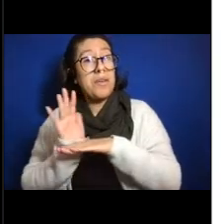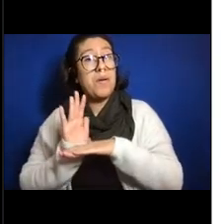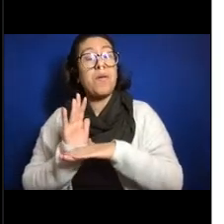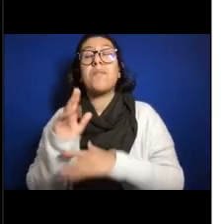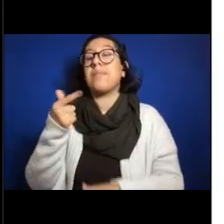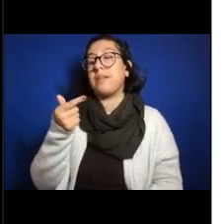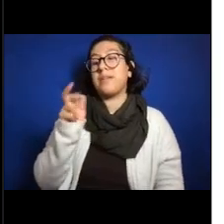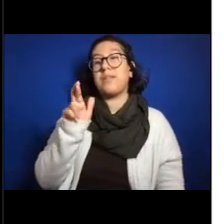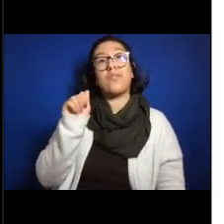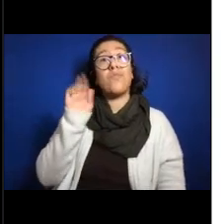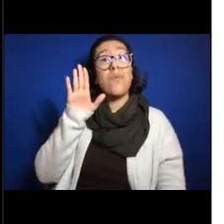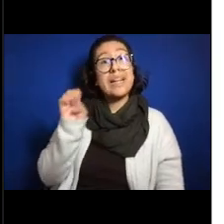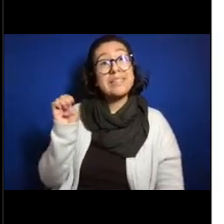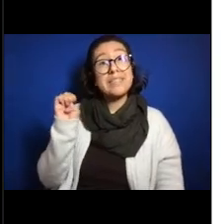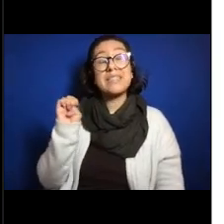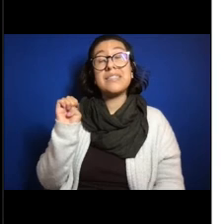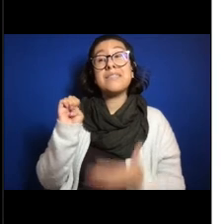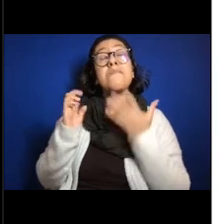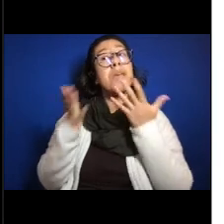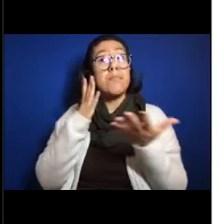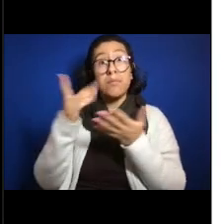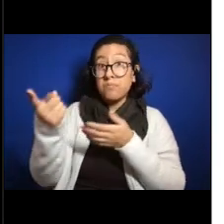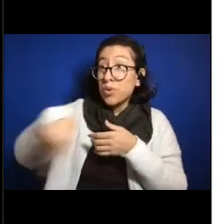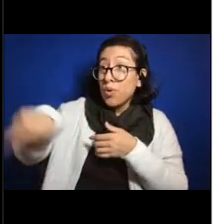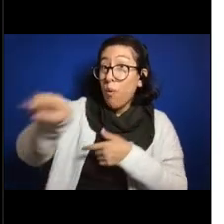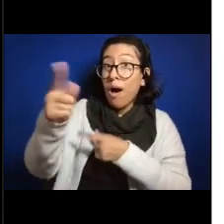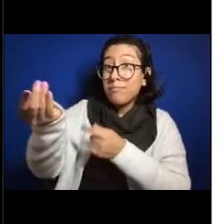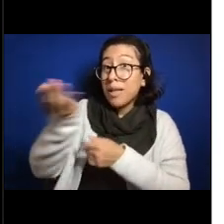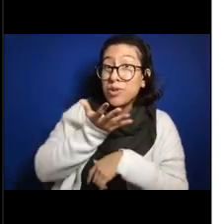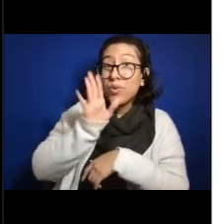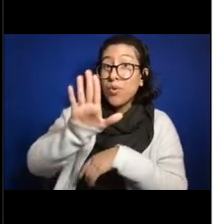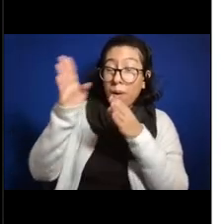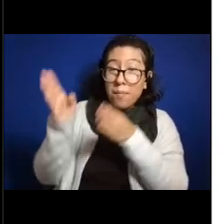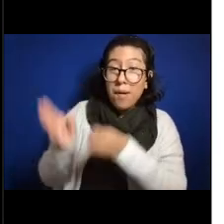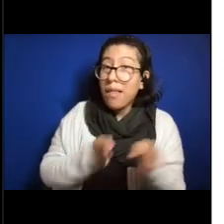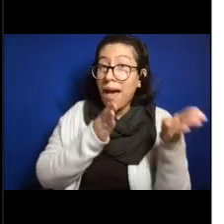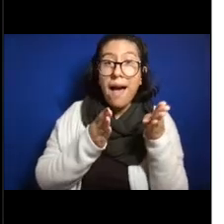that you guys might just be able to tell me about your plan and the types of supplies